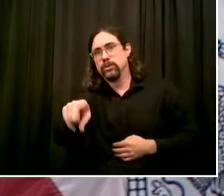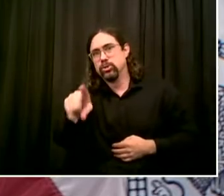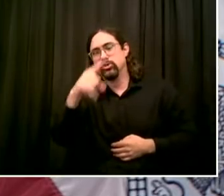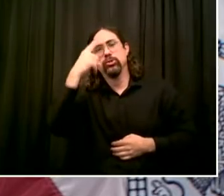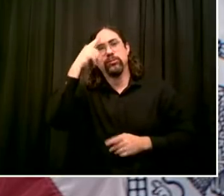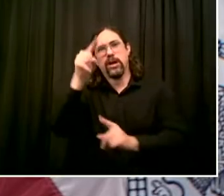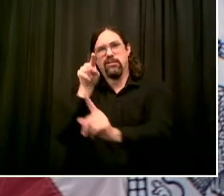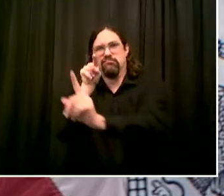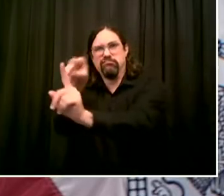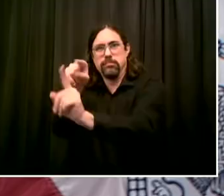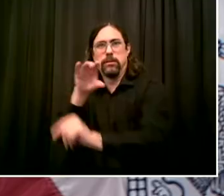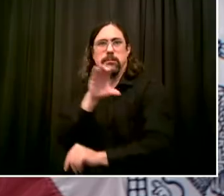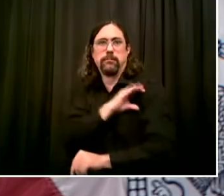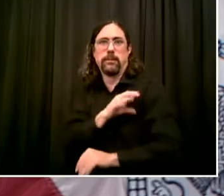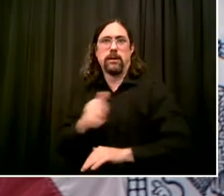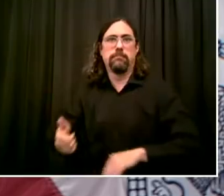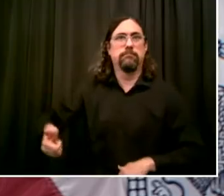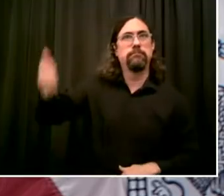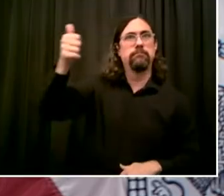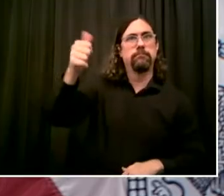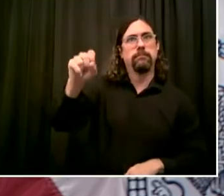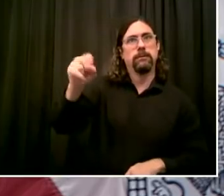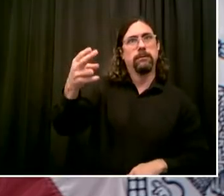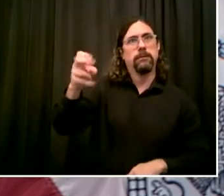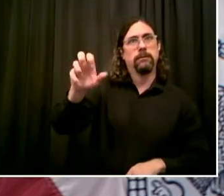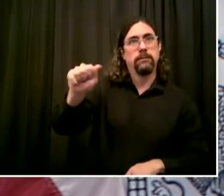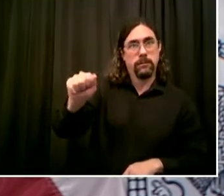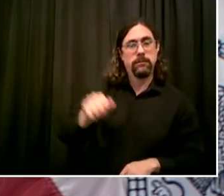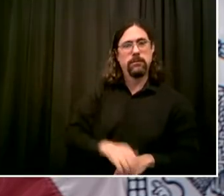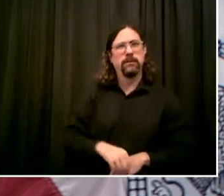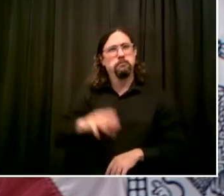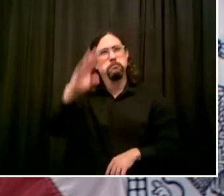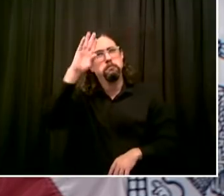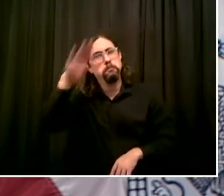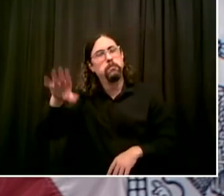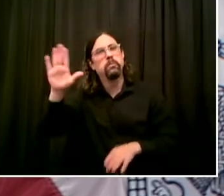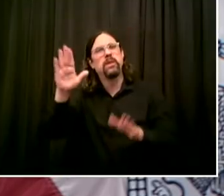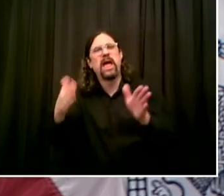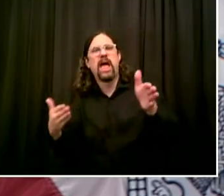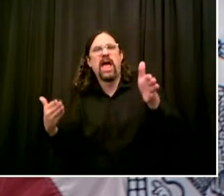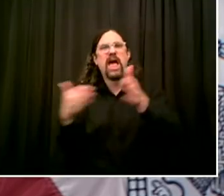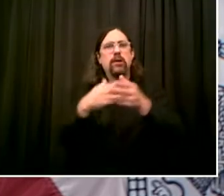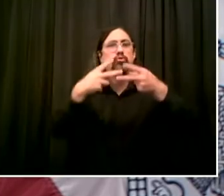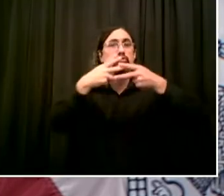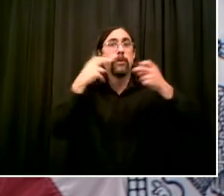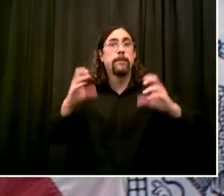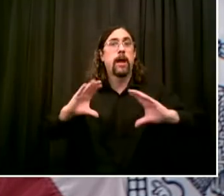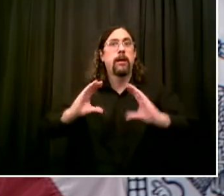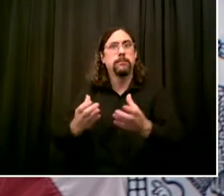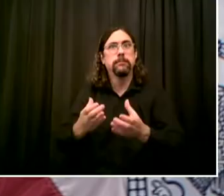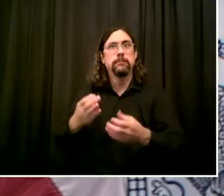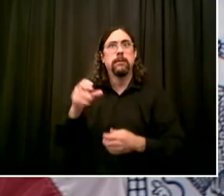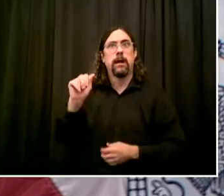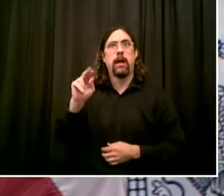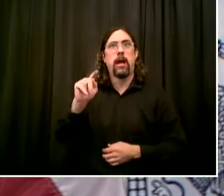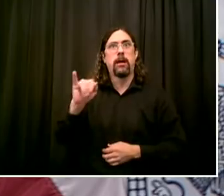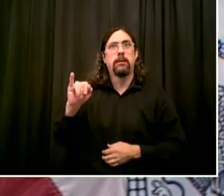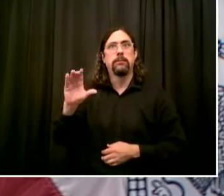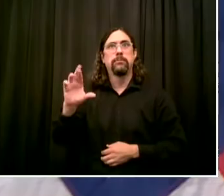POLICE COMMISSIONER DERMOT SHEA. WHAT IS THE PLAN TO REPLACE THE ANTI-CRIME UNIT? WILL THERE BE